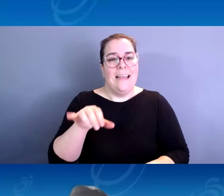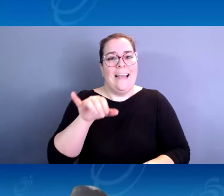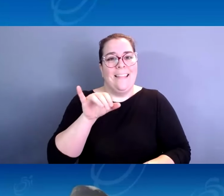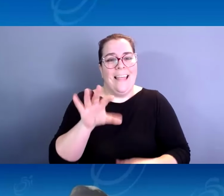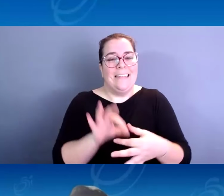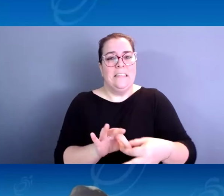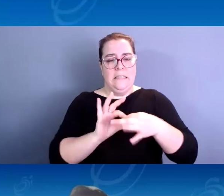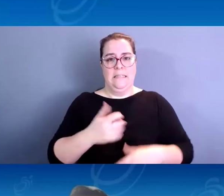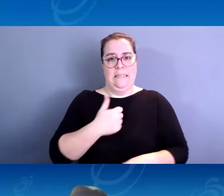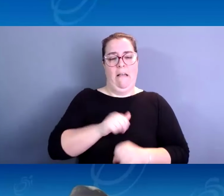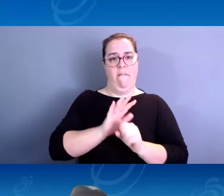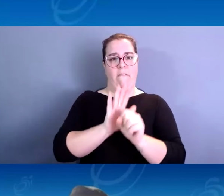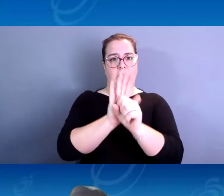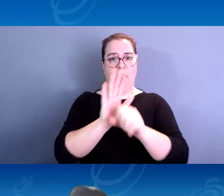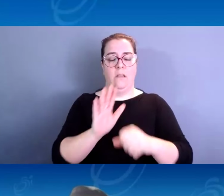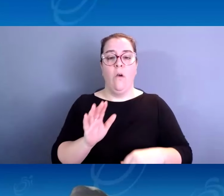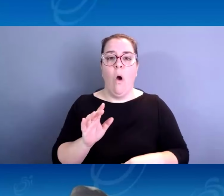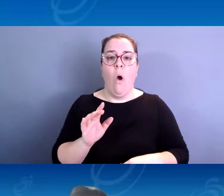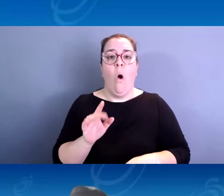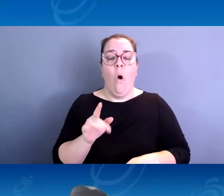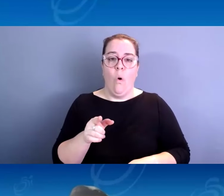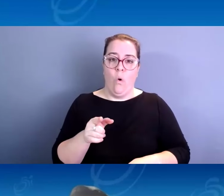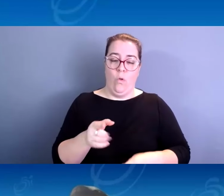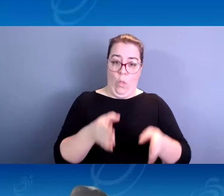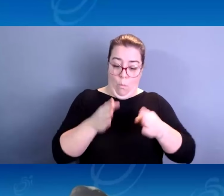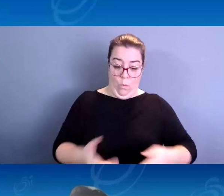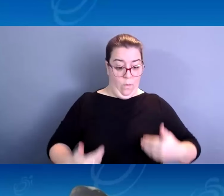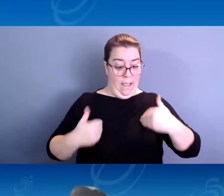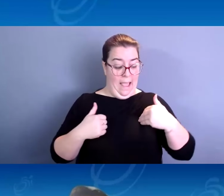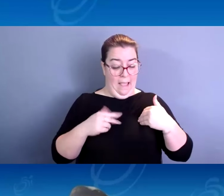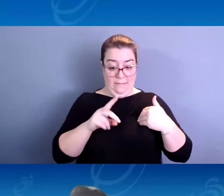Well, the person with the disability needs to be able to self advocate. That's nice.